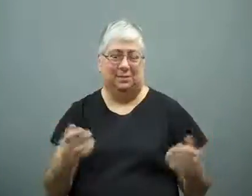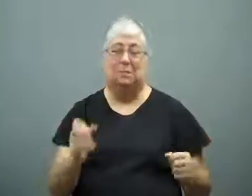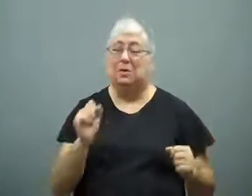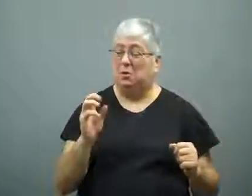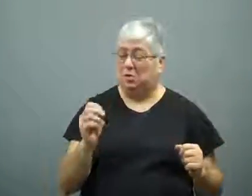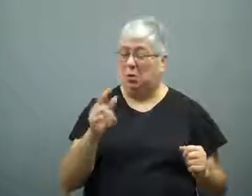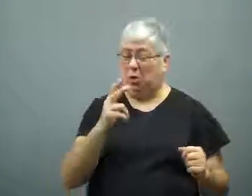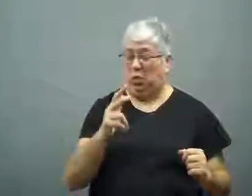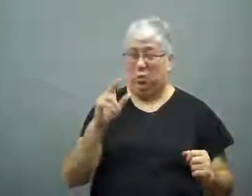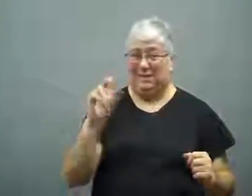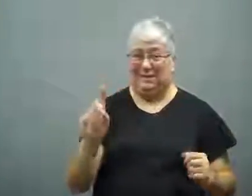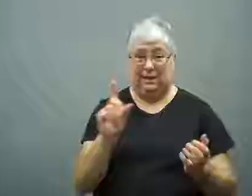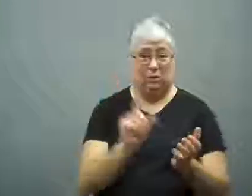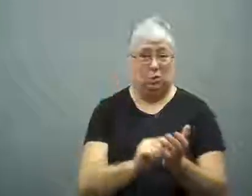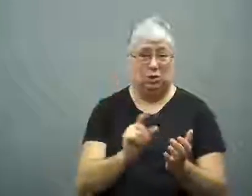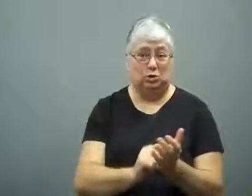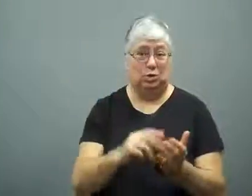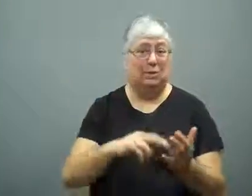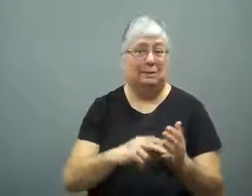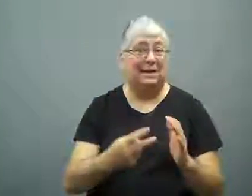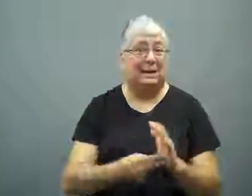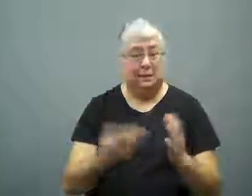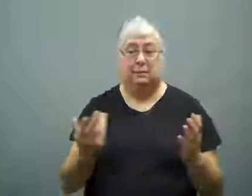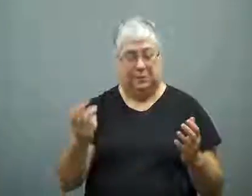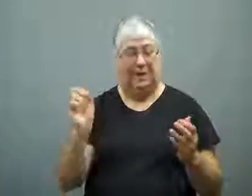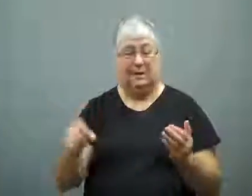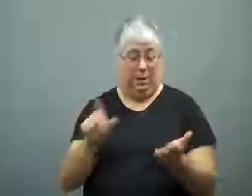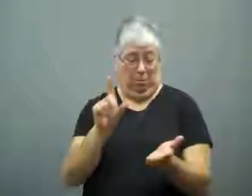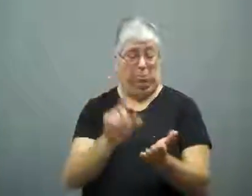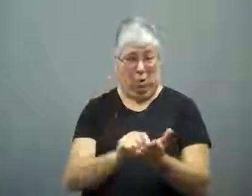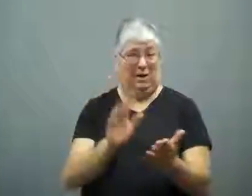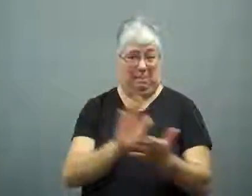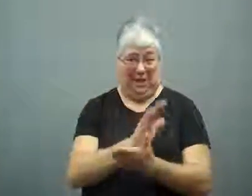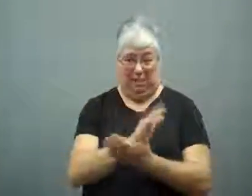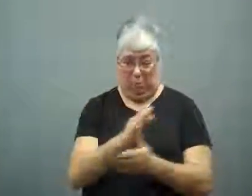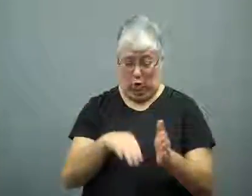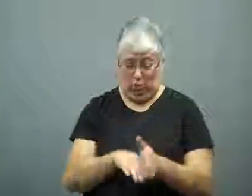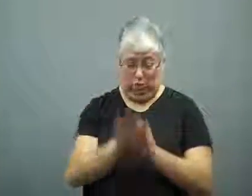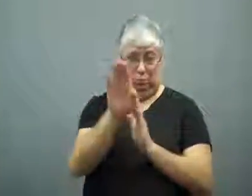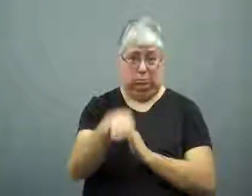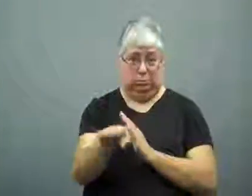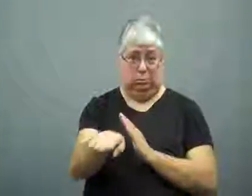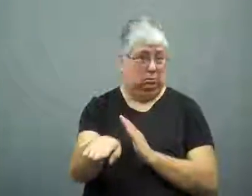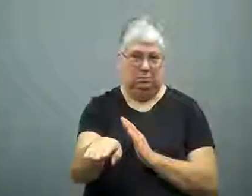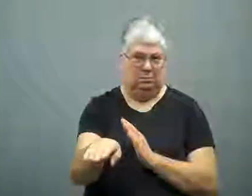So, a 3D printer doesn't print out flat pieces of paper.